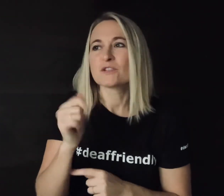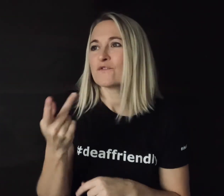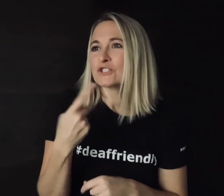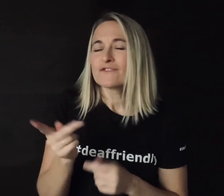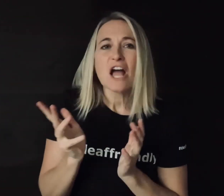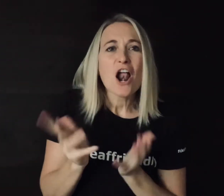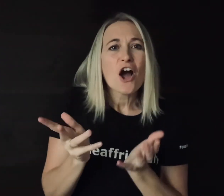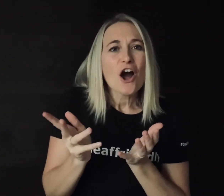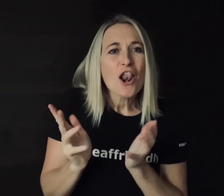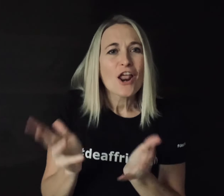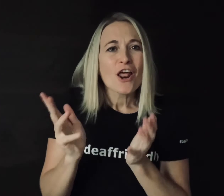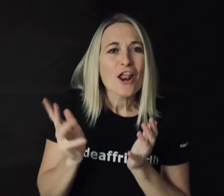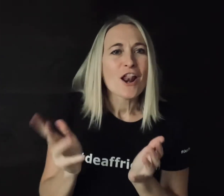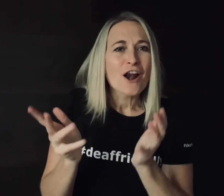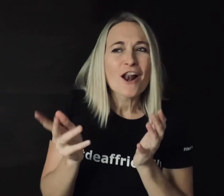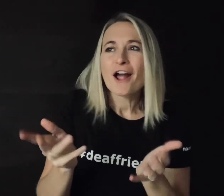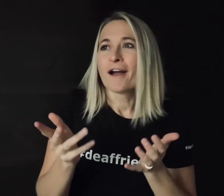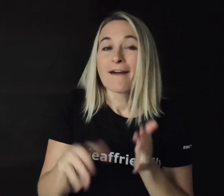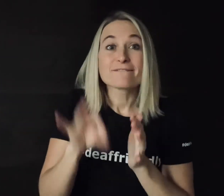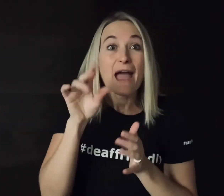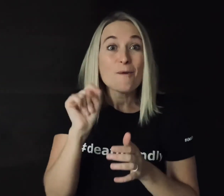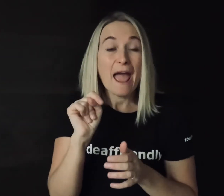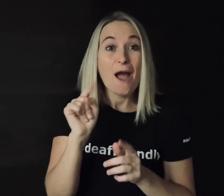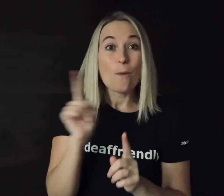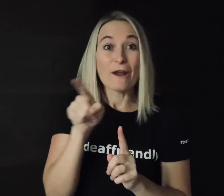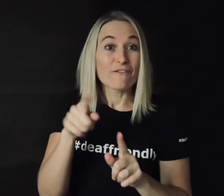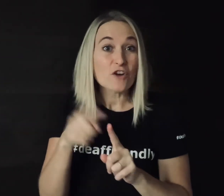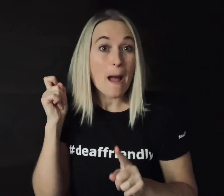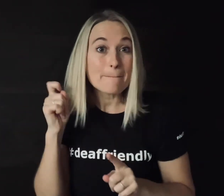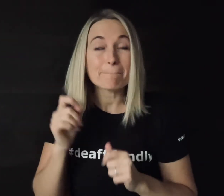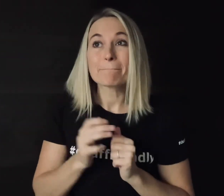We chatted, and I learned about where she was from.